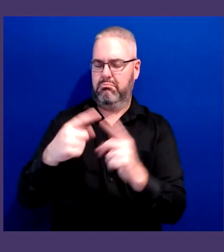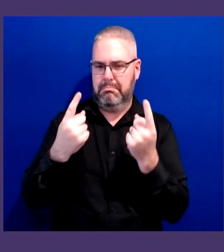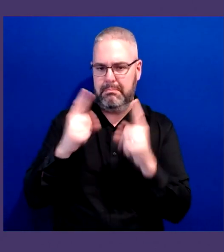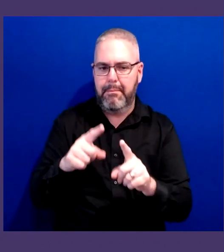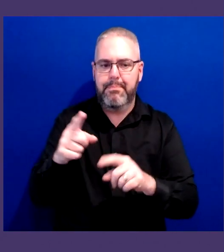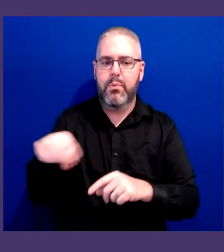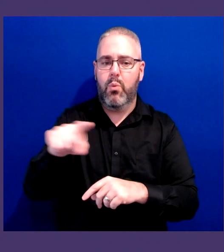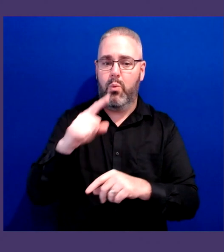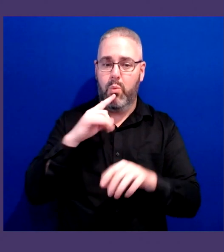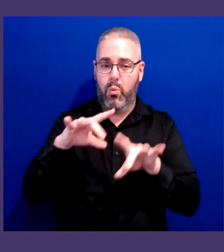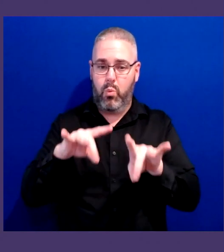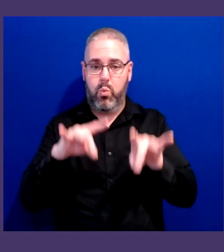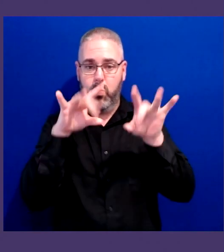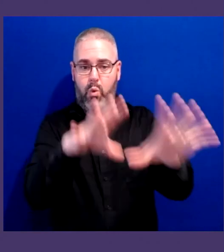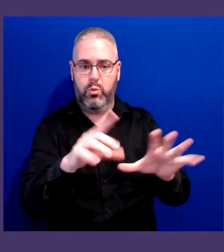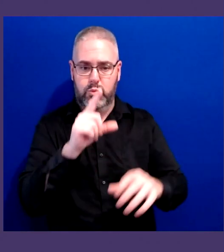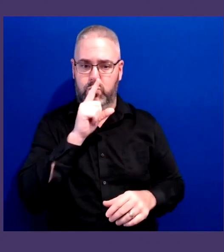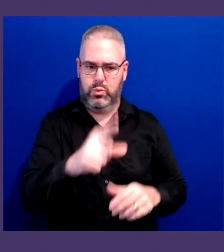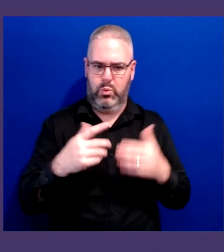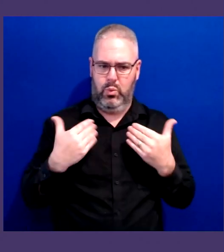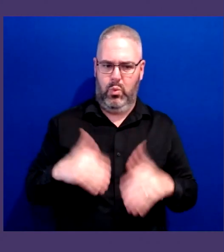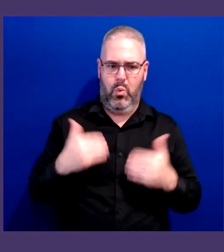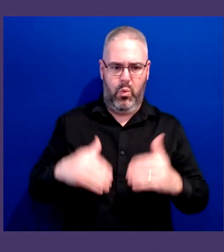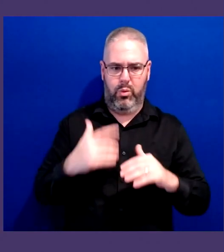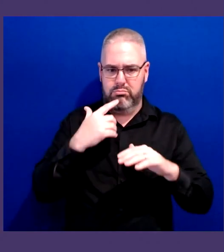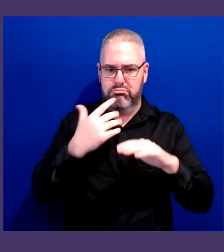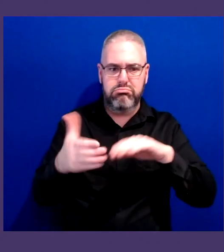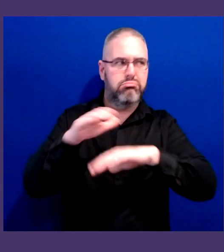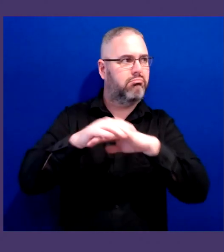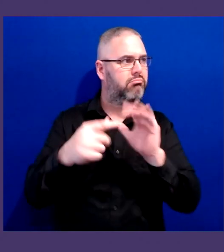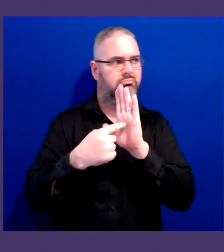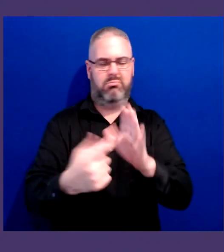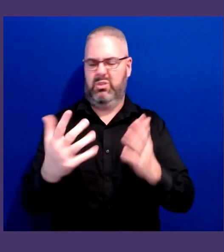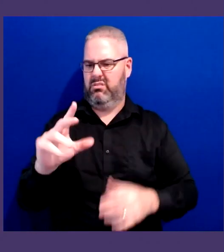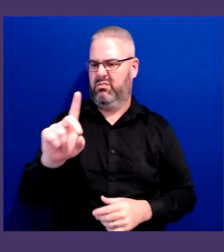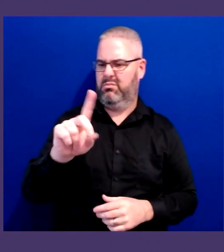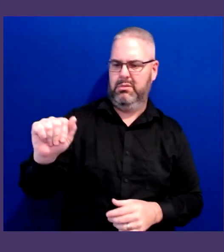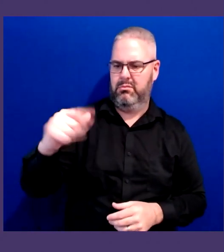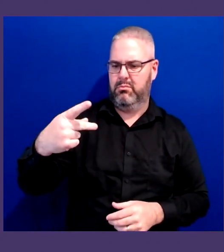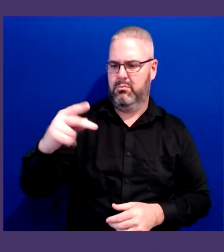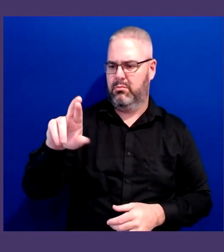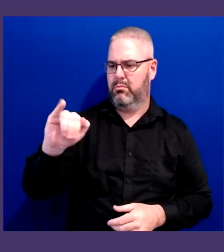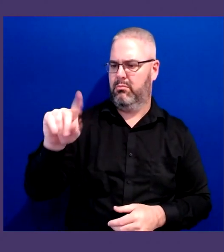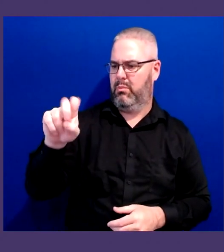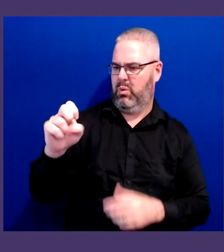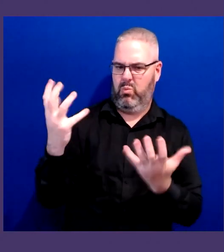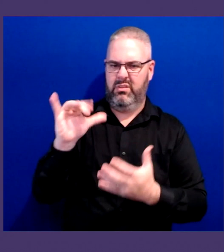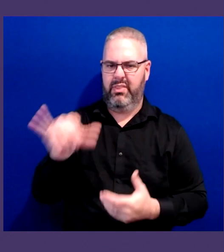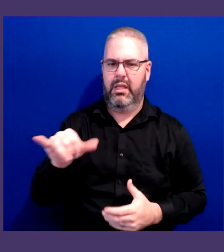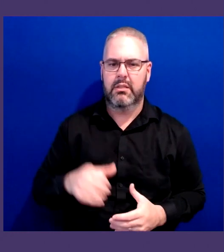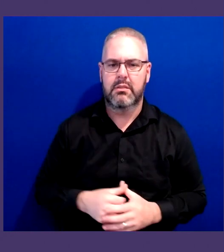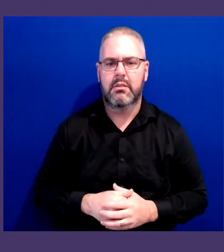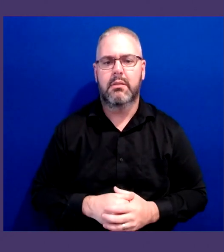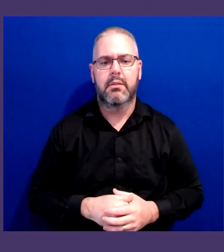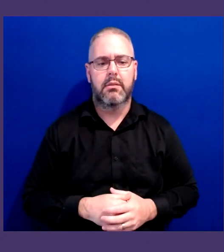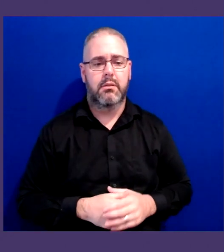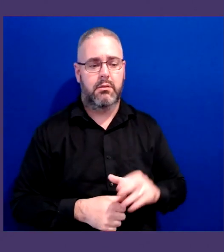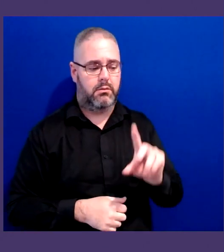increase disability pride and maybe start with what is disability pride? Jordan Steele John: What is disability pride? Yes. Disability pride,